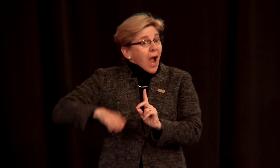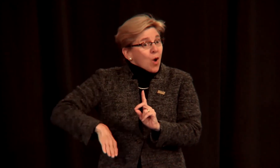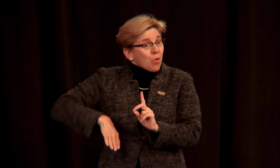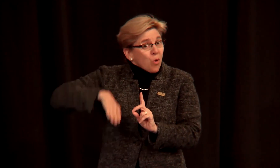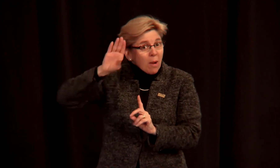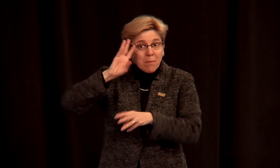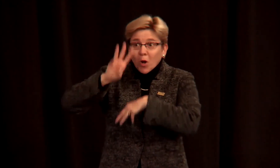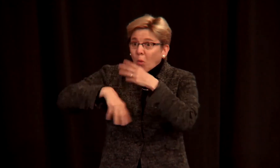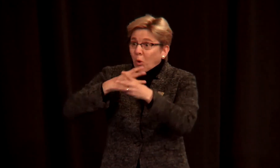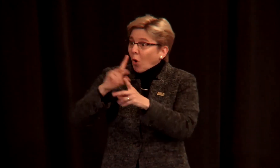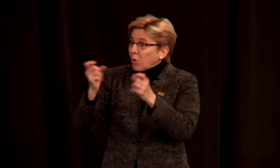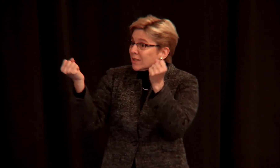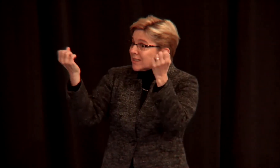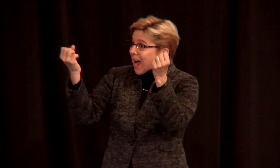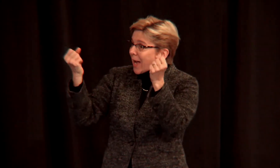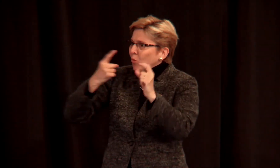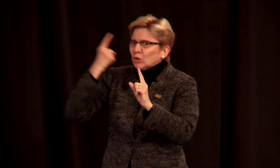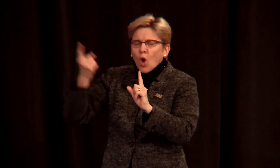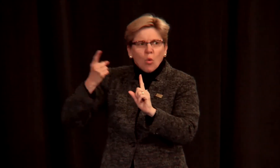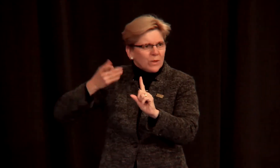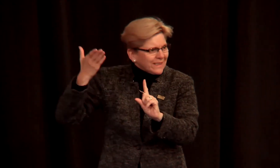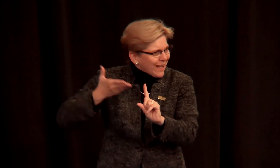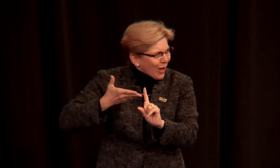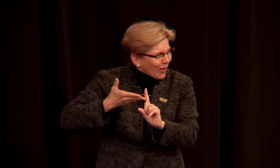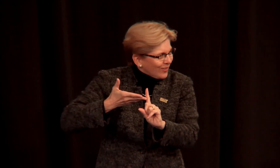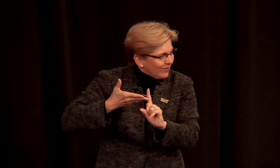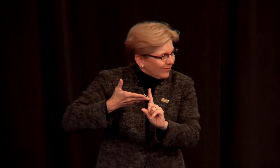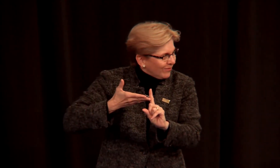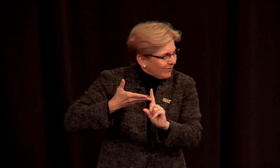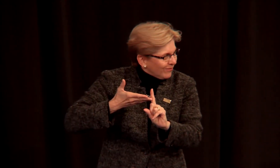I grew up in a world where sign language was always there.